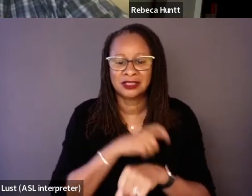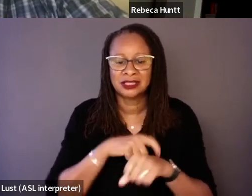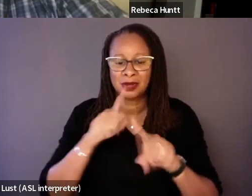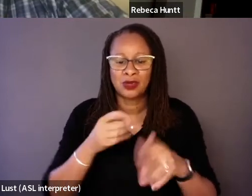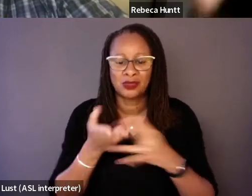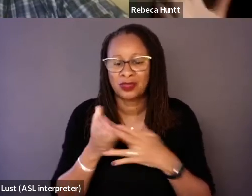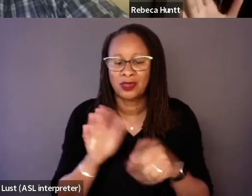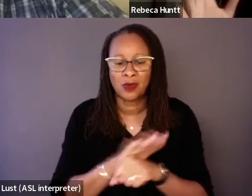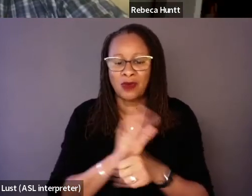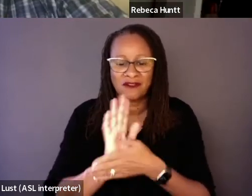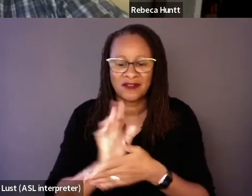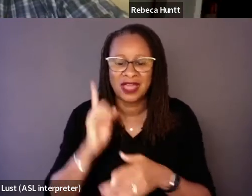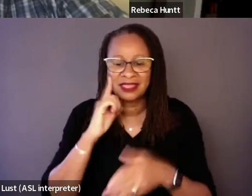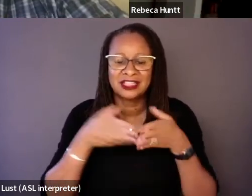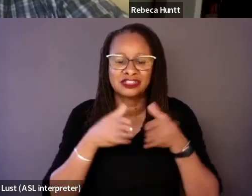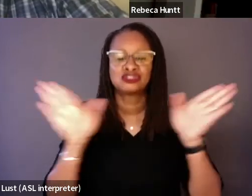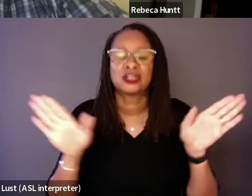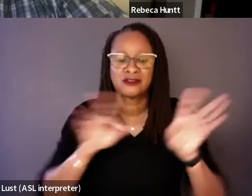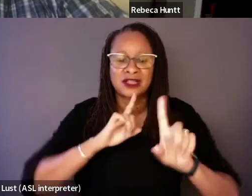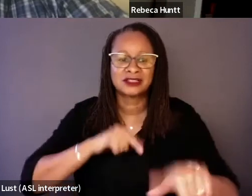But I think the general answer to that is what I said.